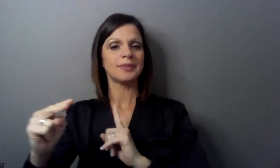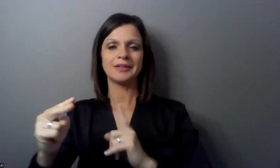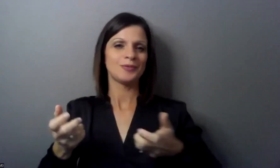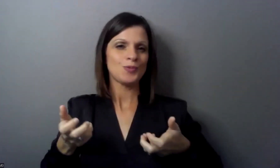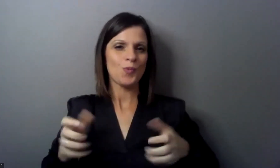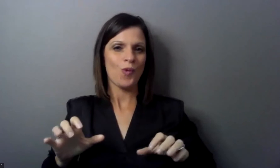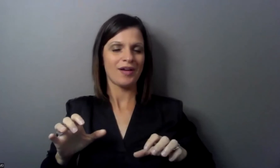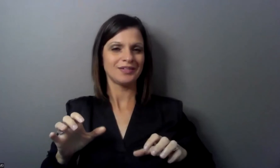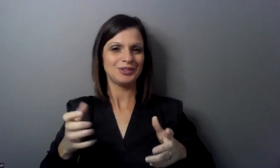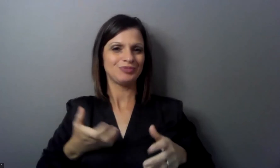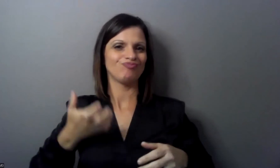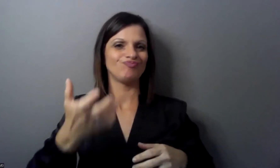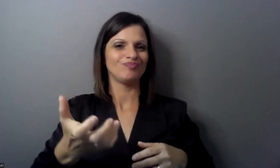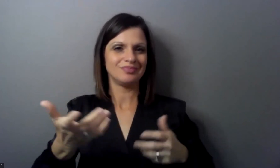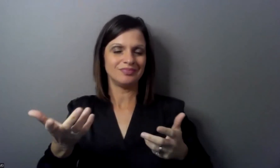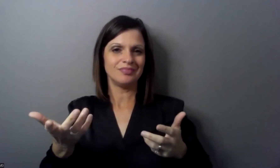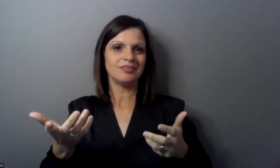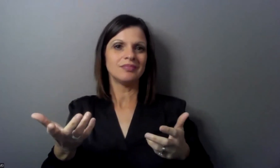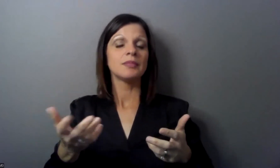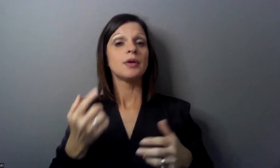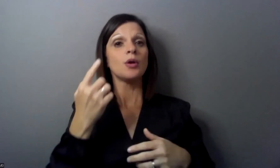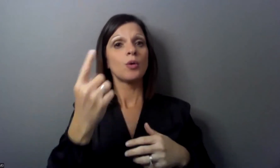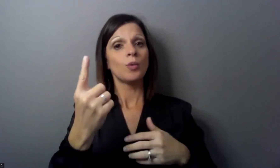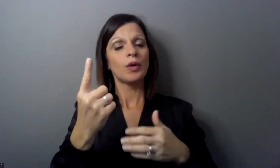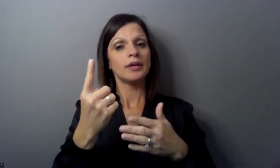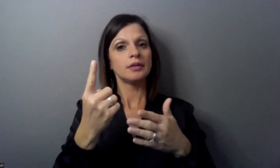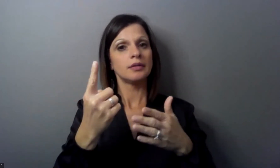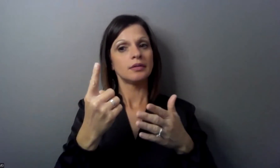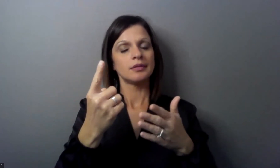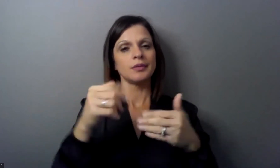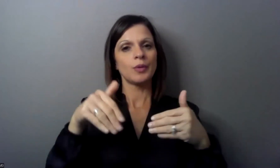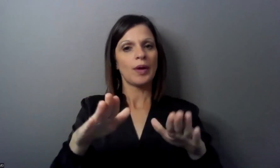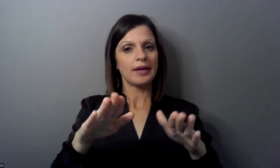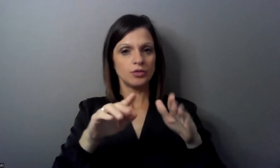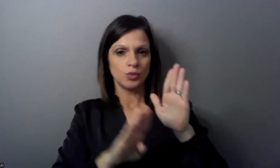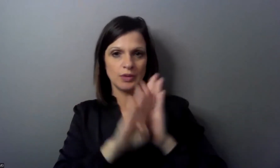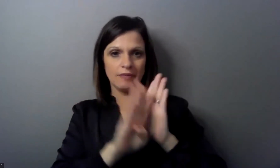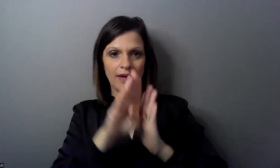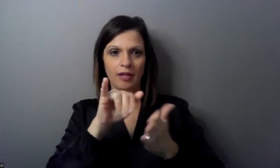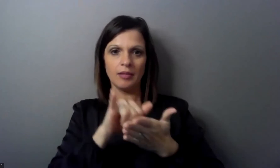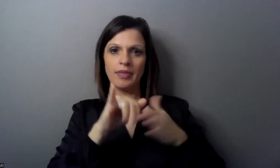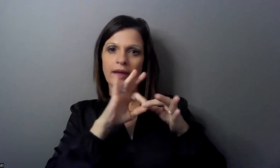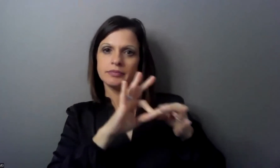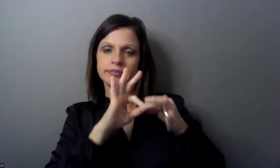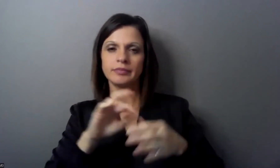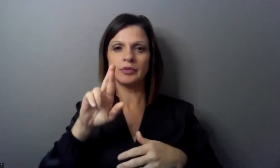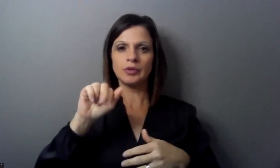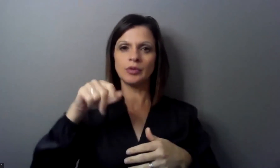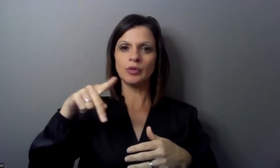One of the things to build report is to build empathy. Hearing what they are saying.